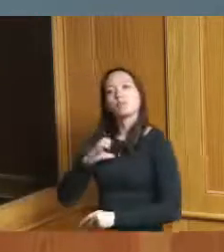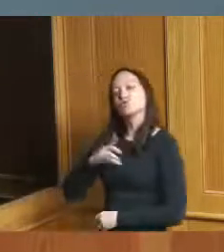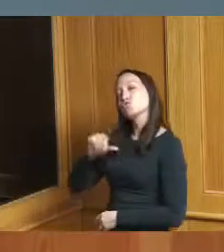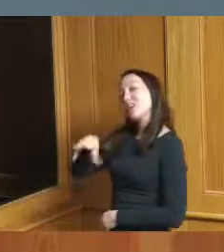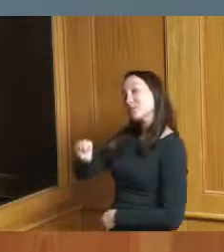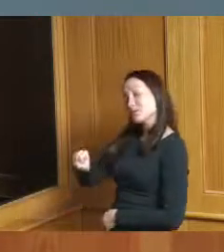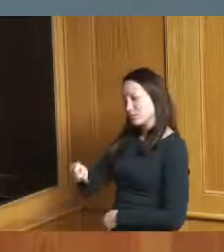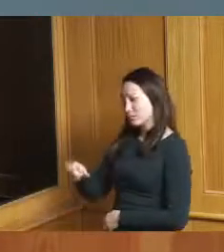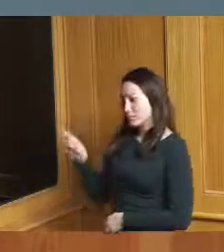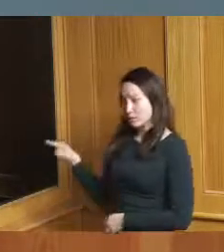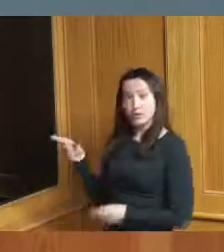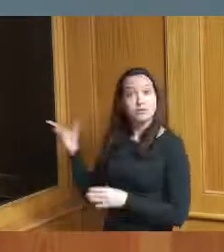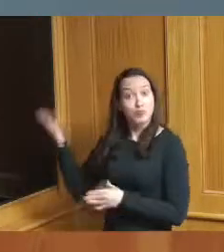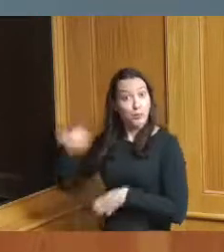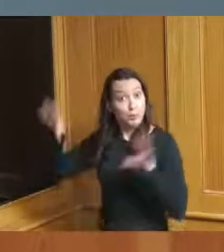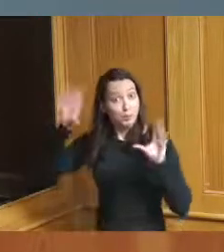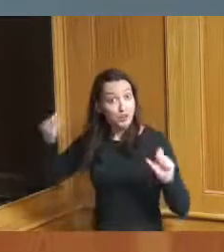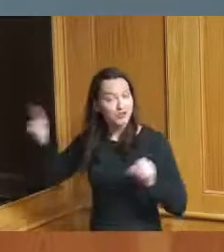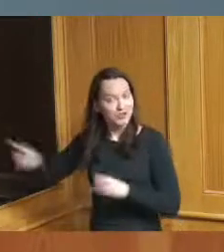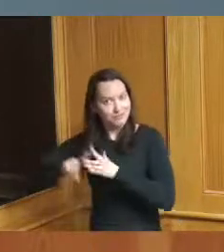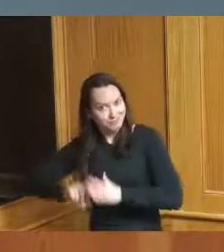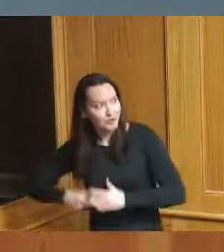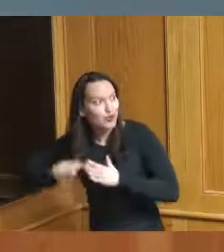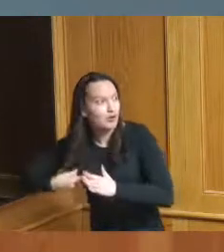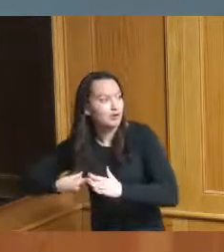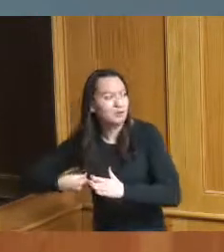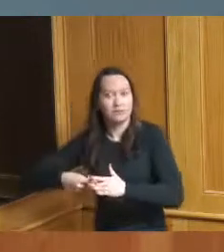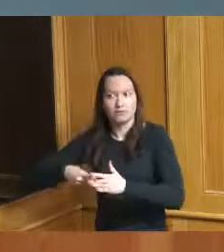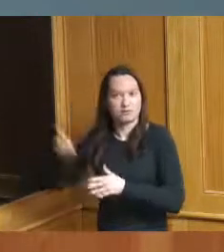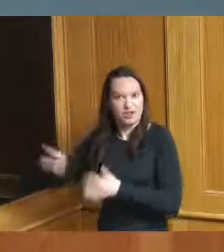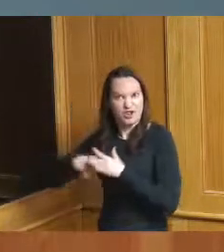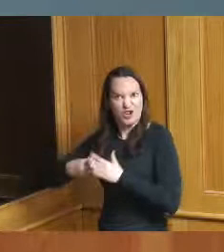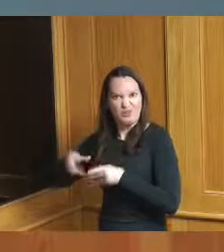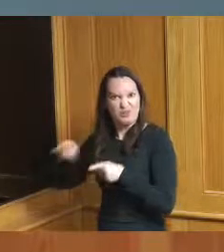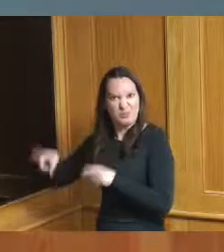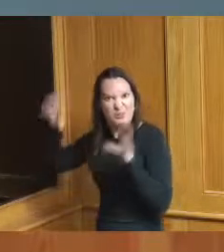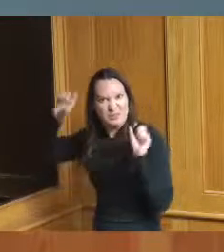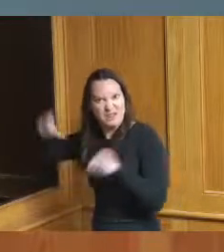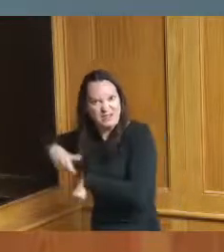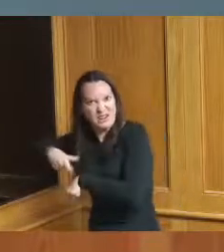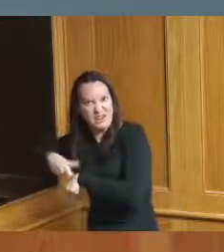was the President she initiated because it started doing her term as President she initiated the